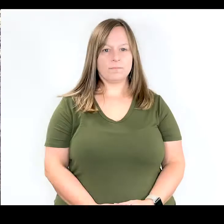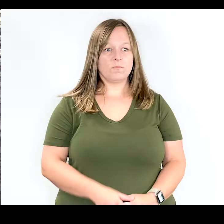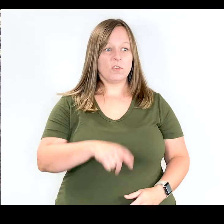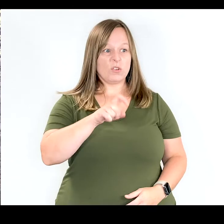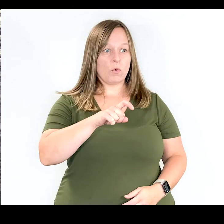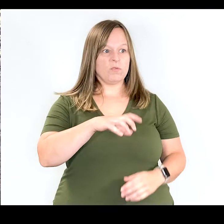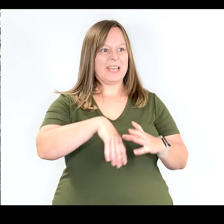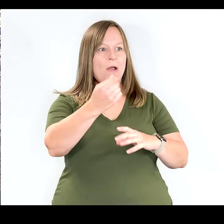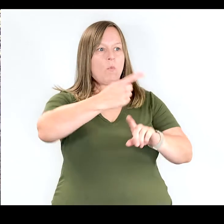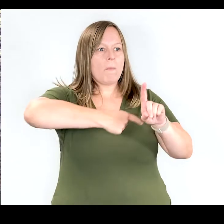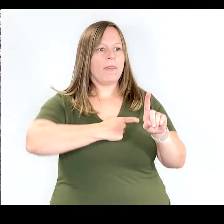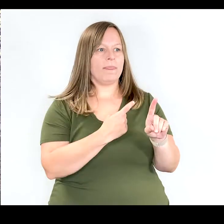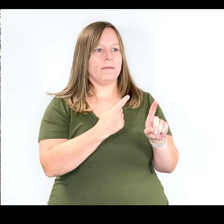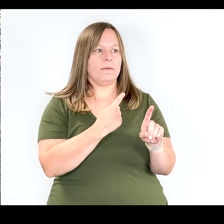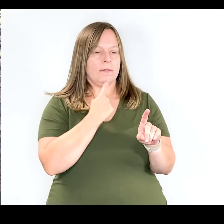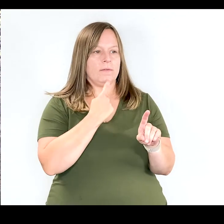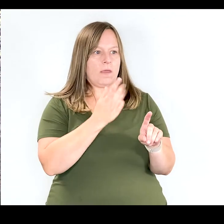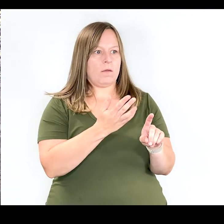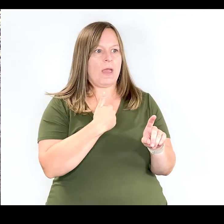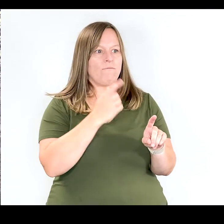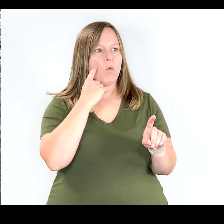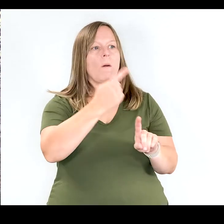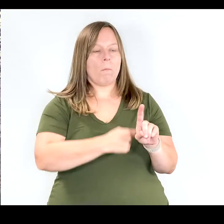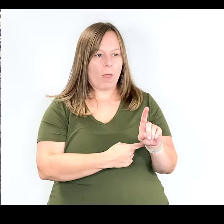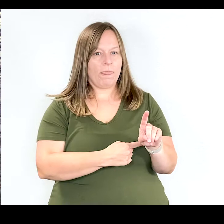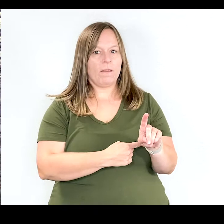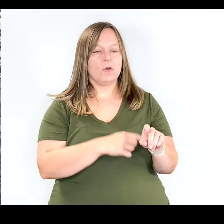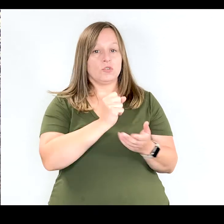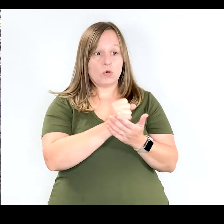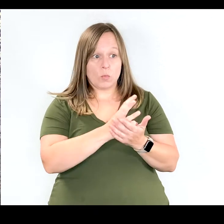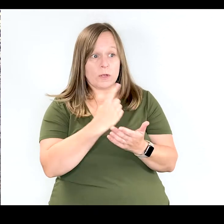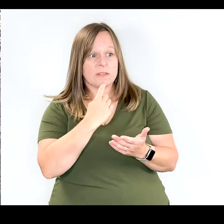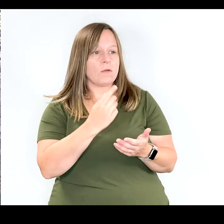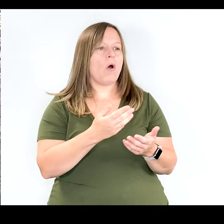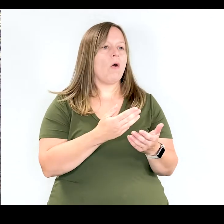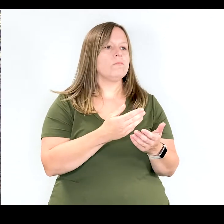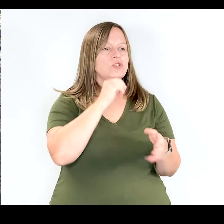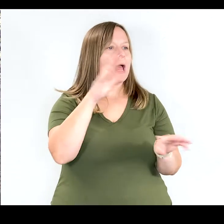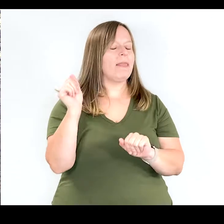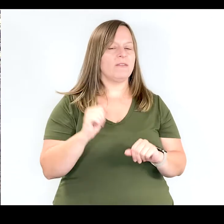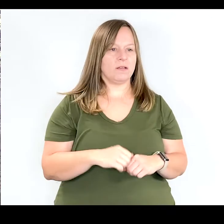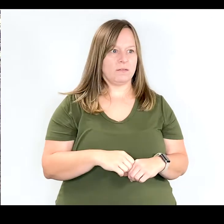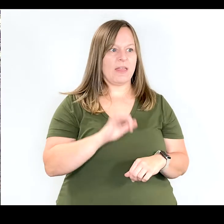She was supposed to get out in one month. The rehab was for one month. So we went up to the social worker. Social worker, she says, "She's not leaving."